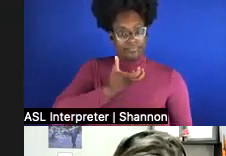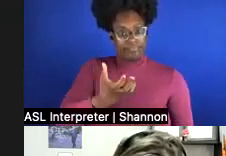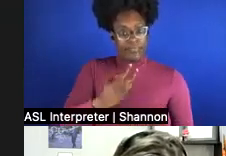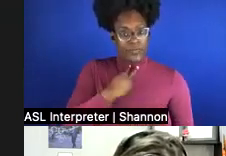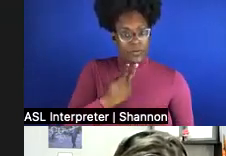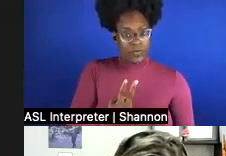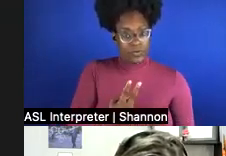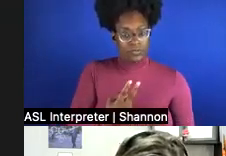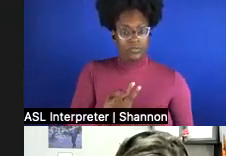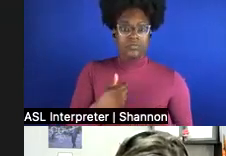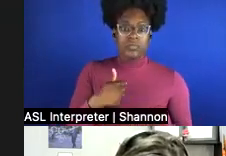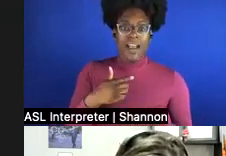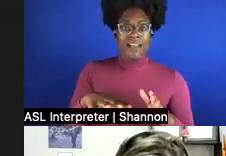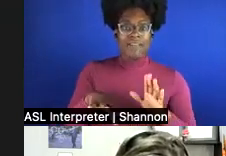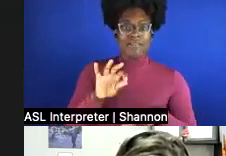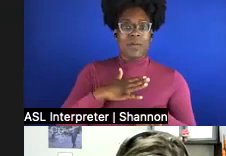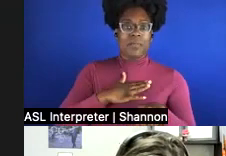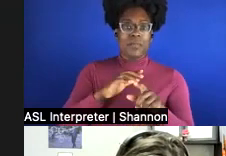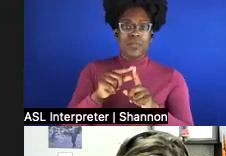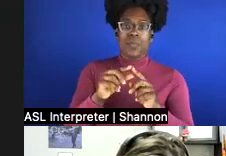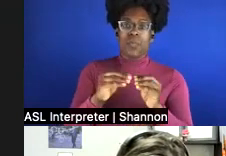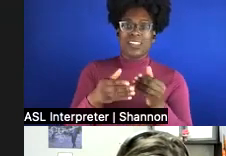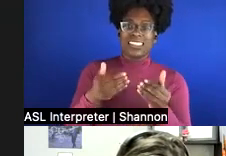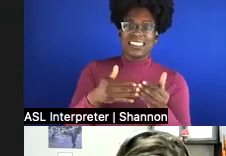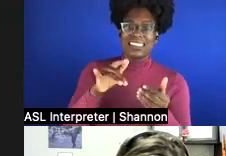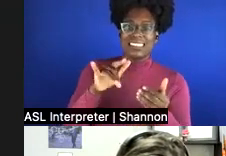and I can write directly to the student as though we're having a conversation.